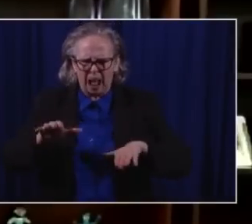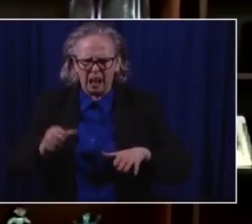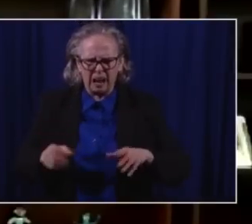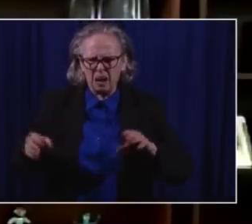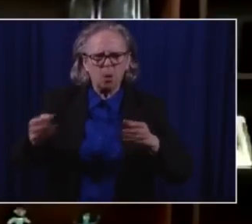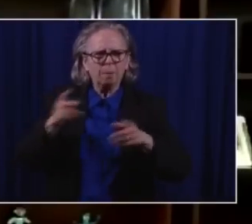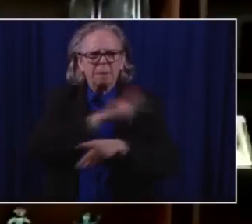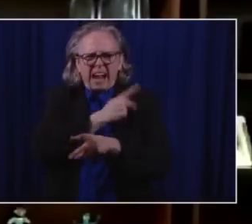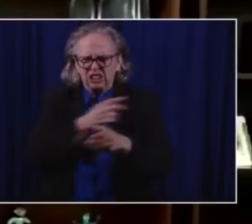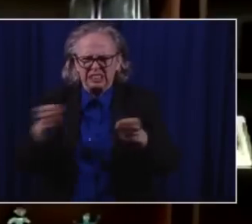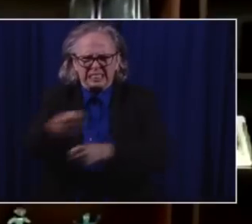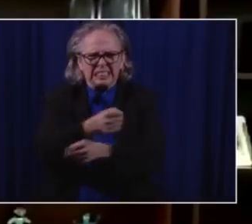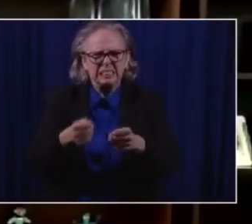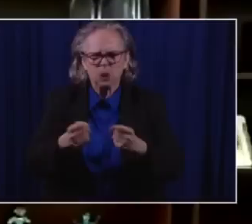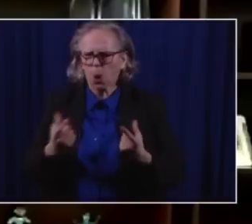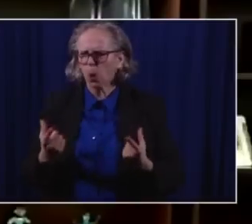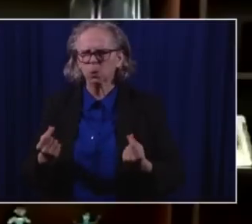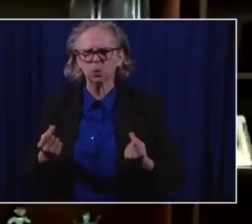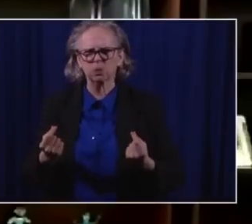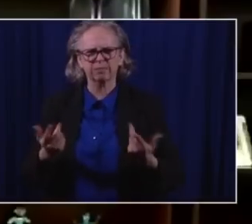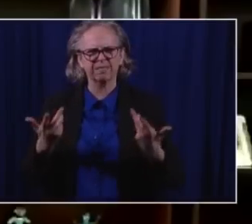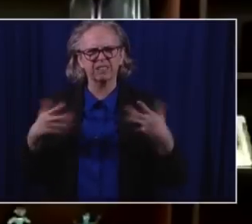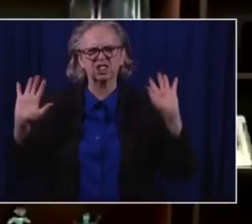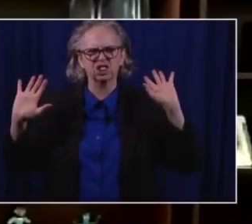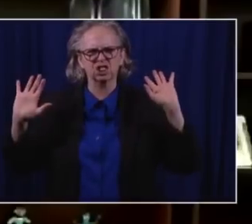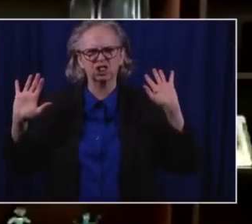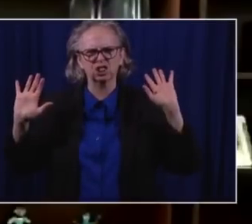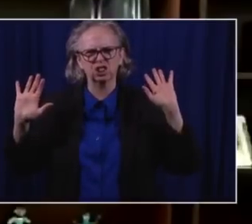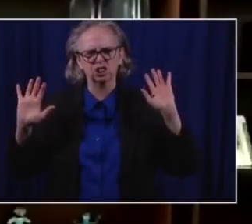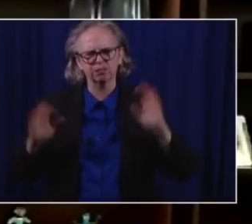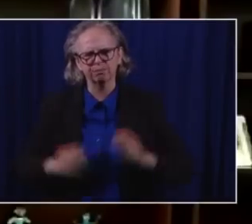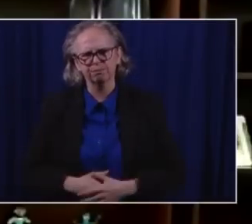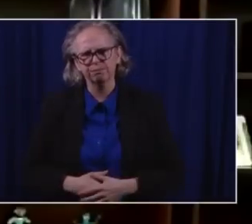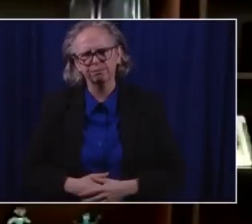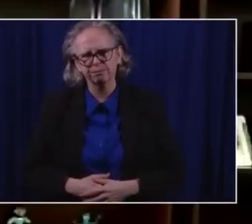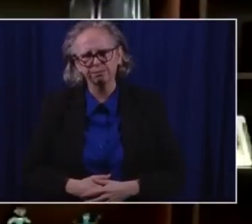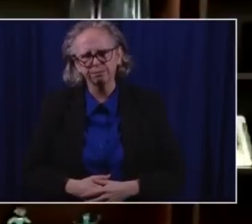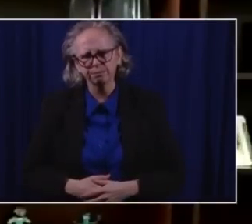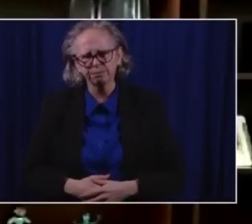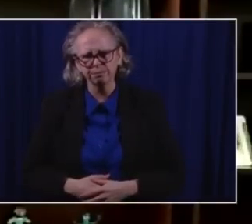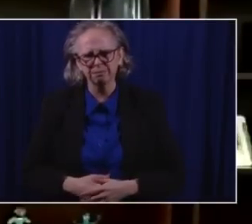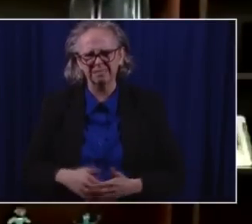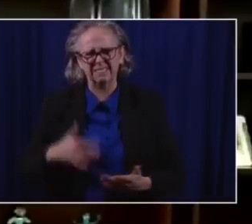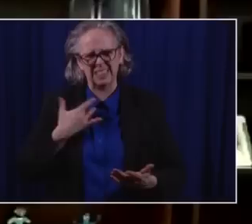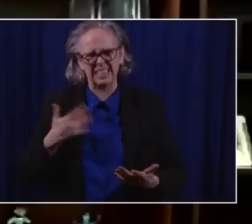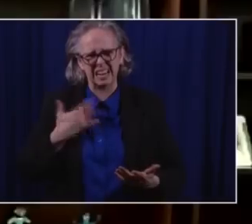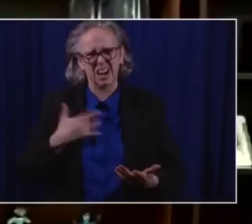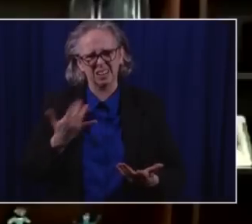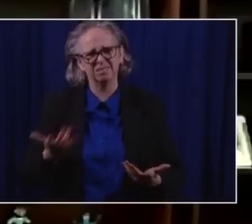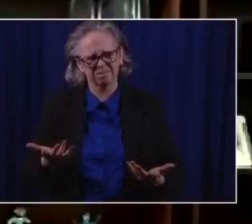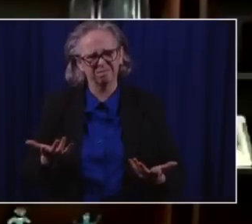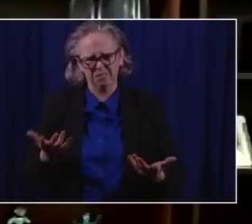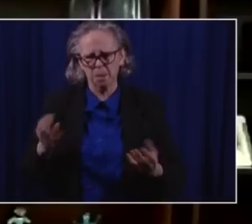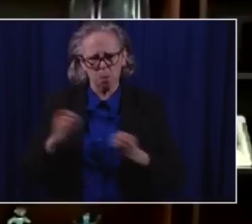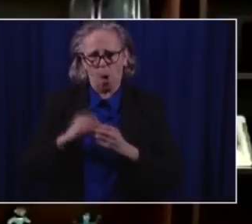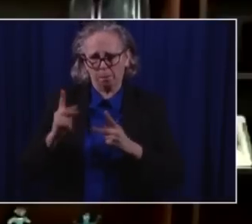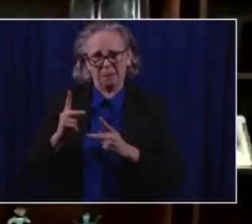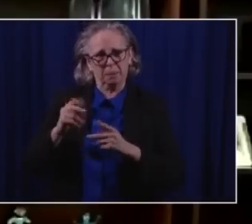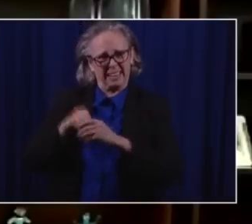load balance between accommodating patients between how systems within the region.